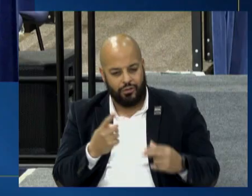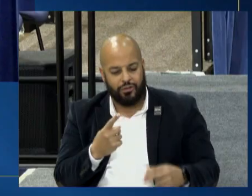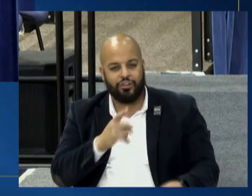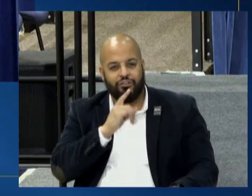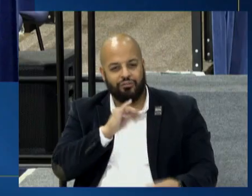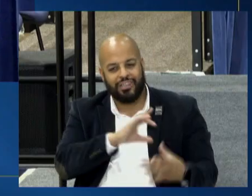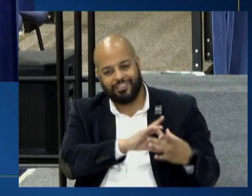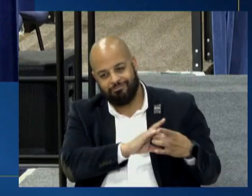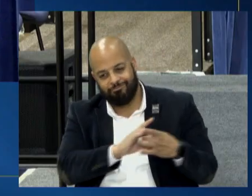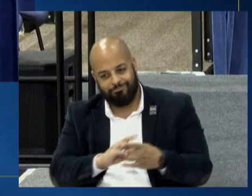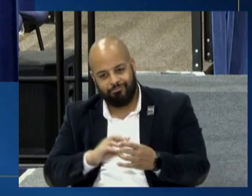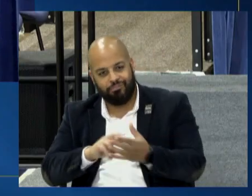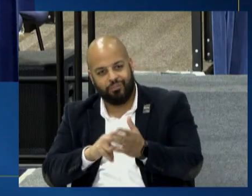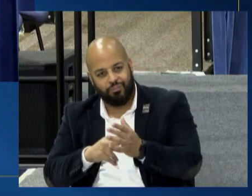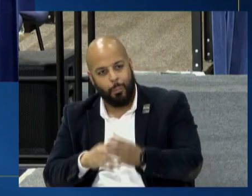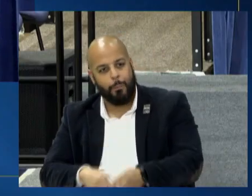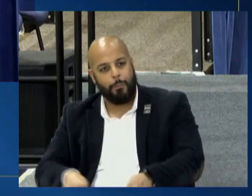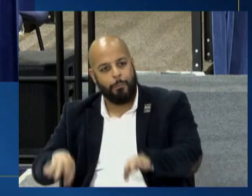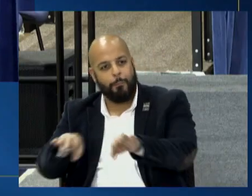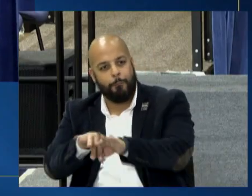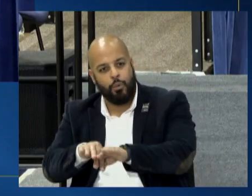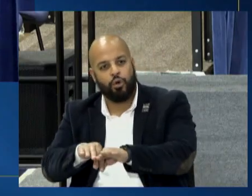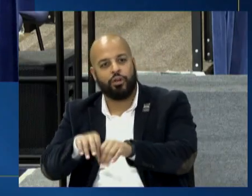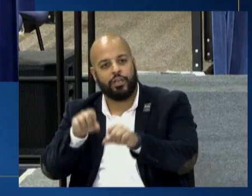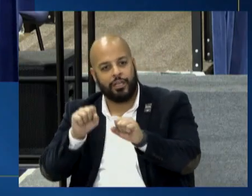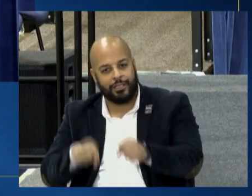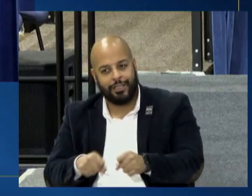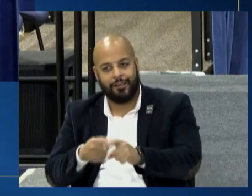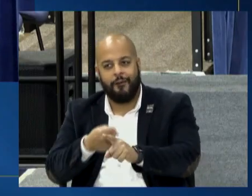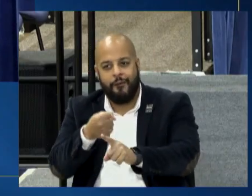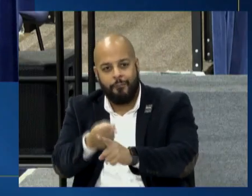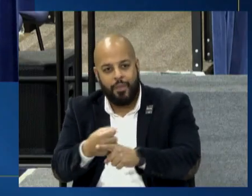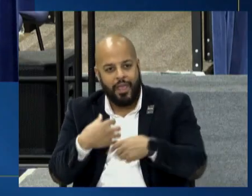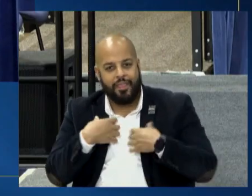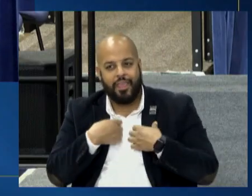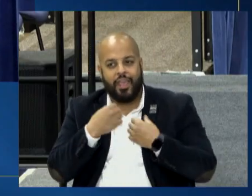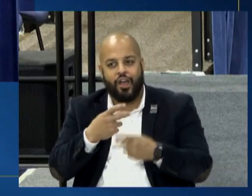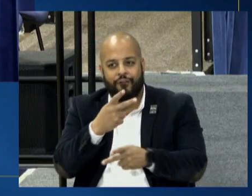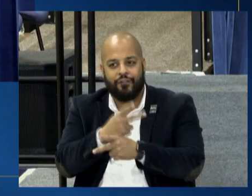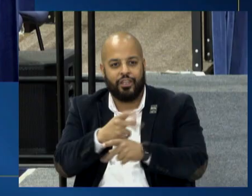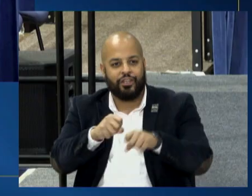and it can be deployed into the health ecosystem, that we have those transition partners built in.